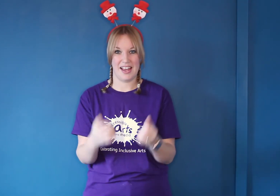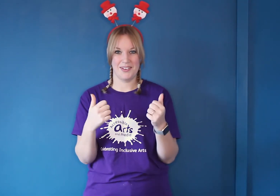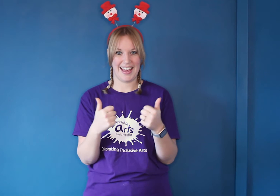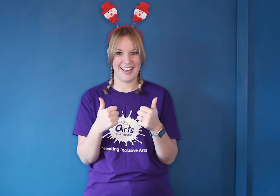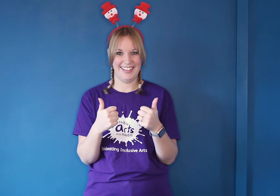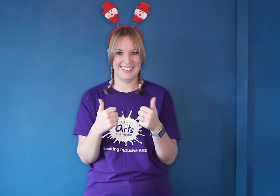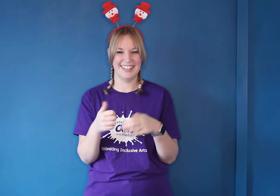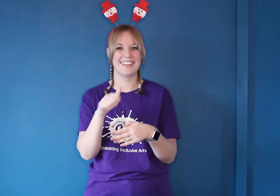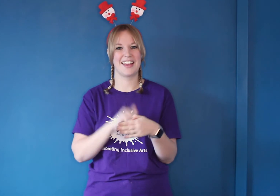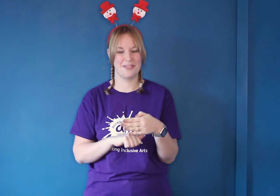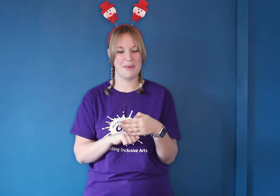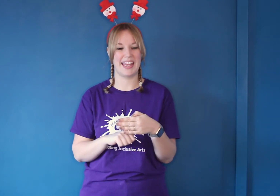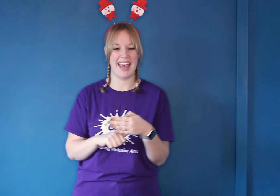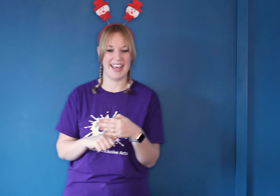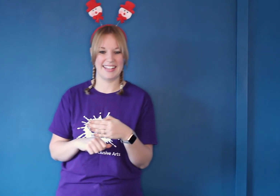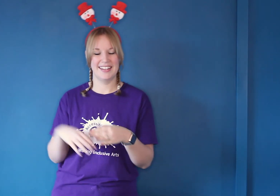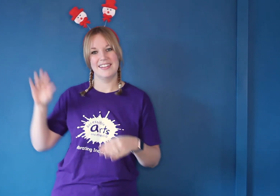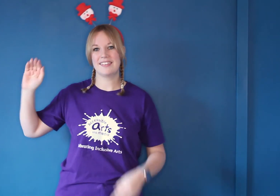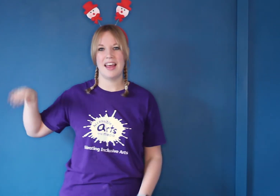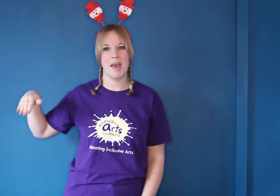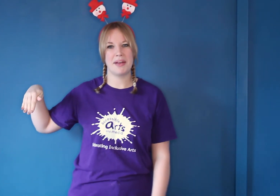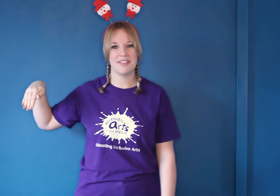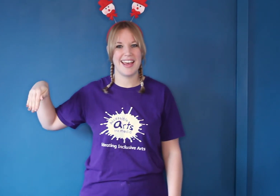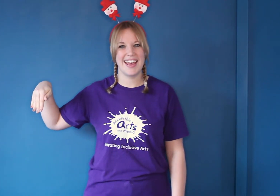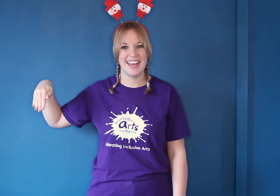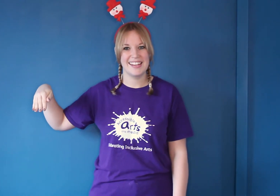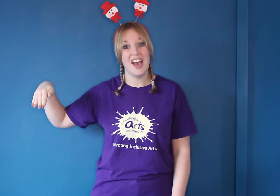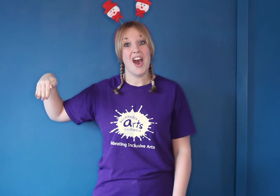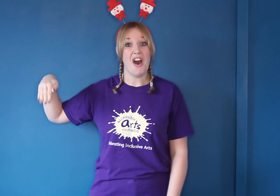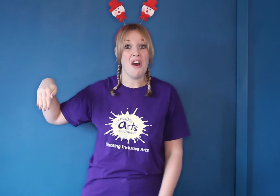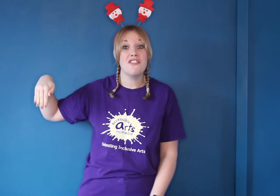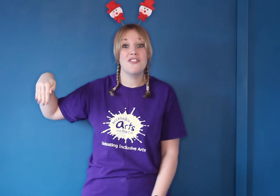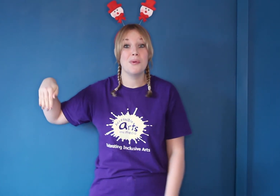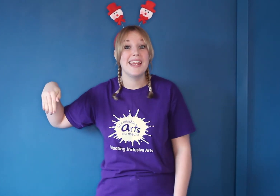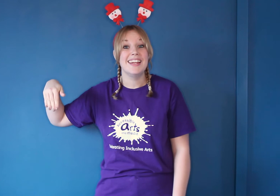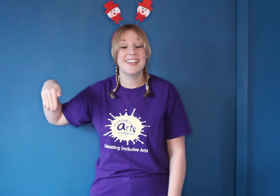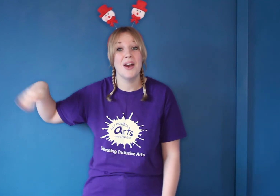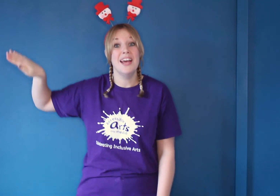Is that ok? Let’s go from the beginning. Sleigh bells ring. Off we go.